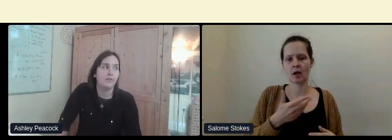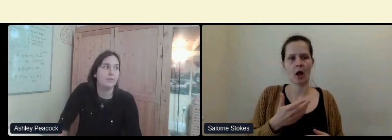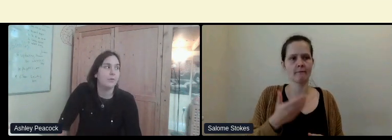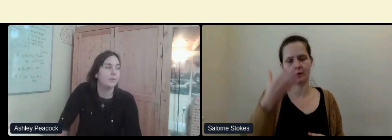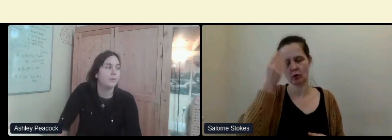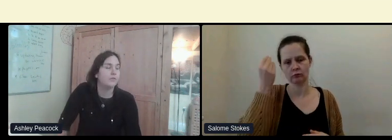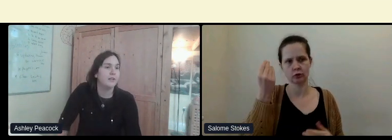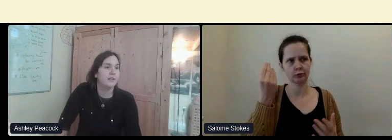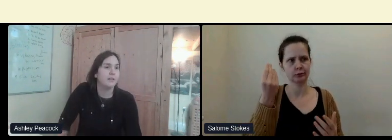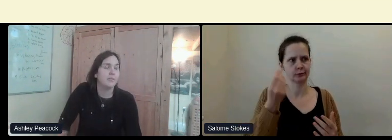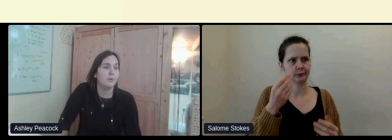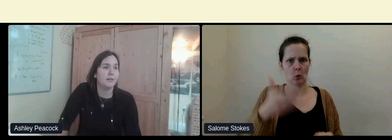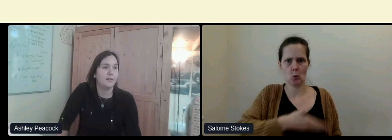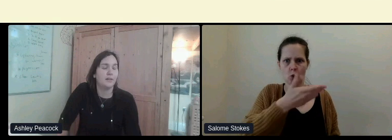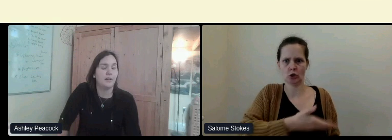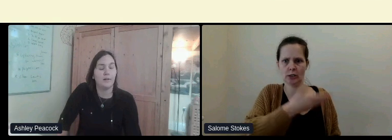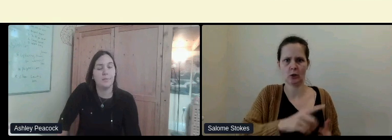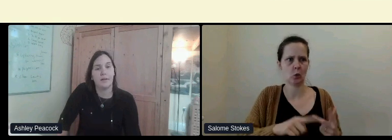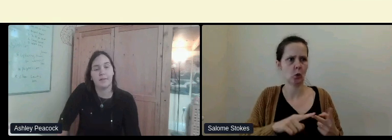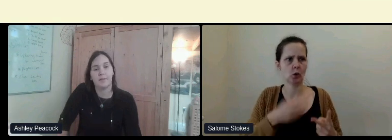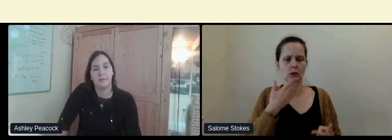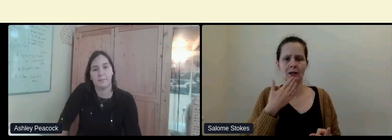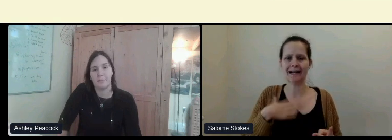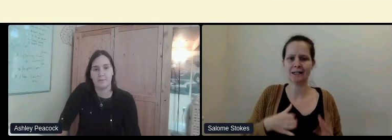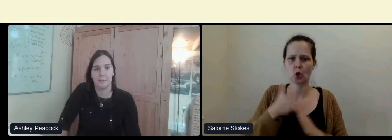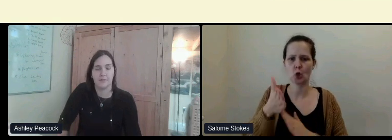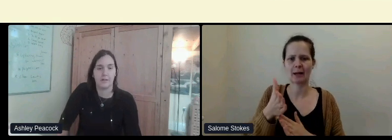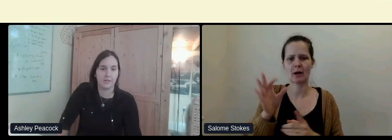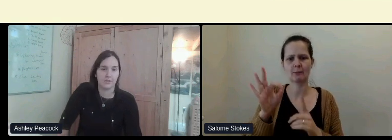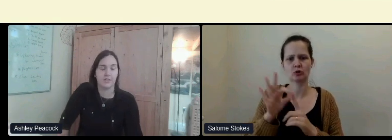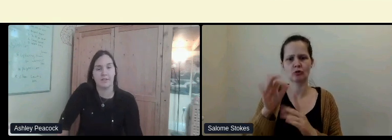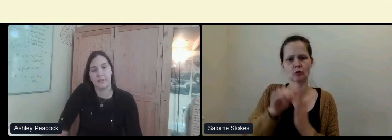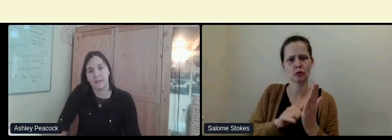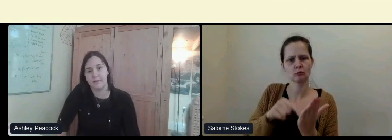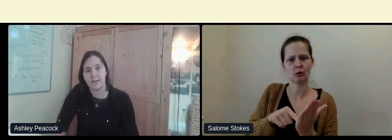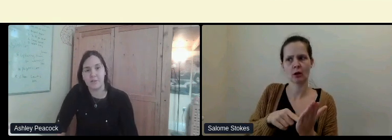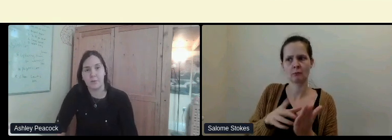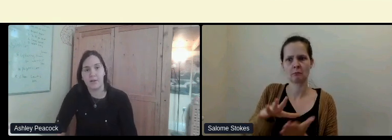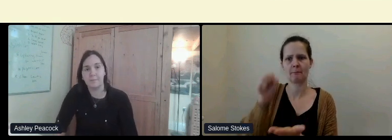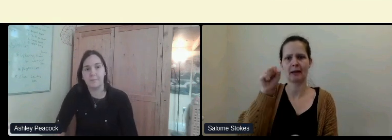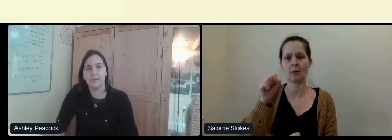I can throw laundry in the morning and I can go get my prescription at lunch, then head into work